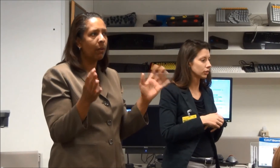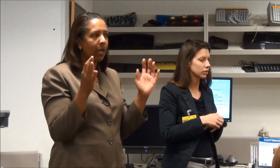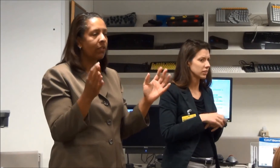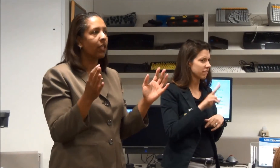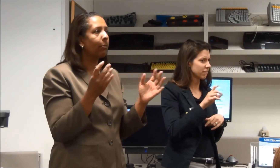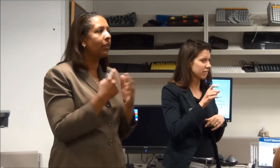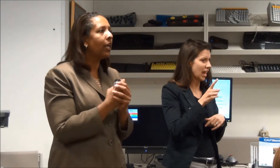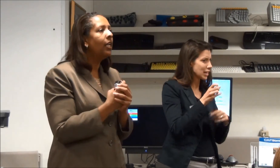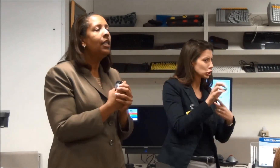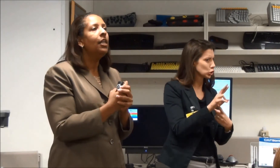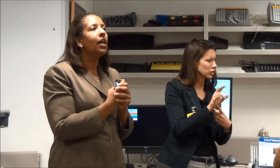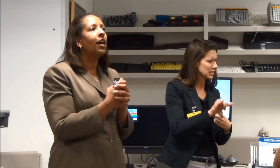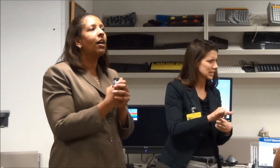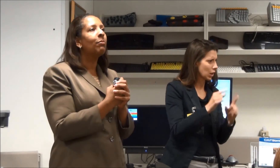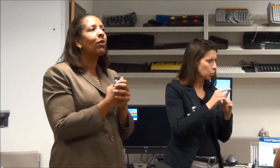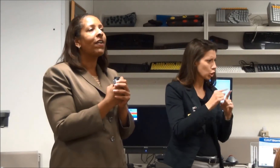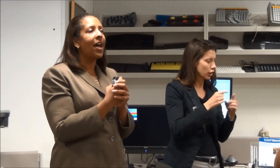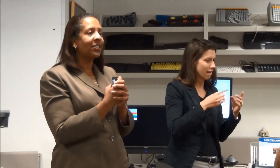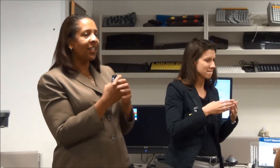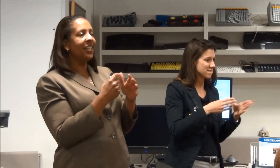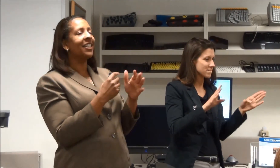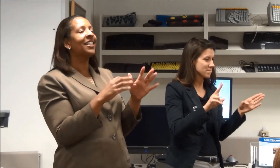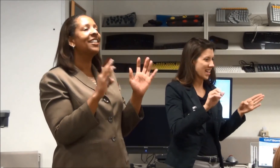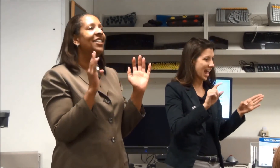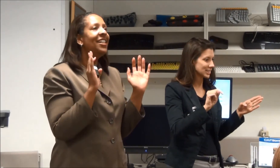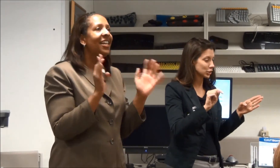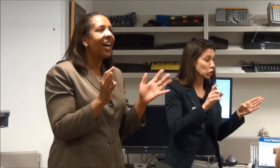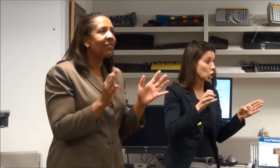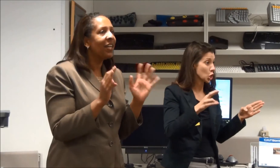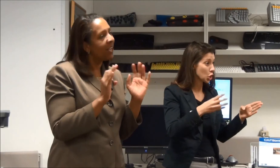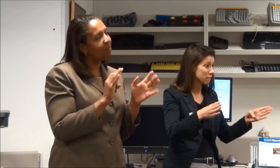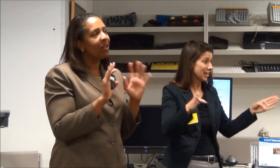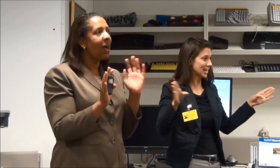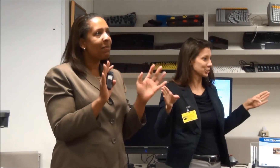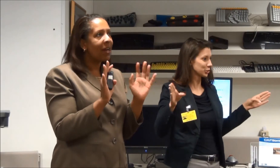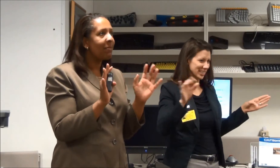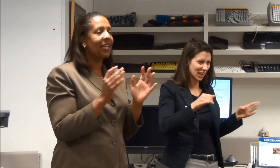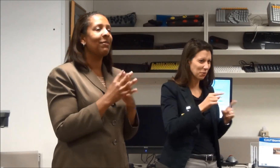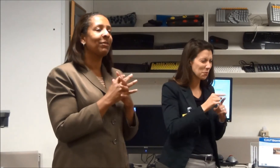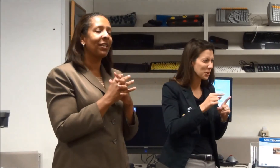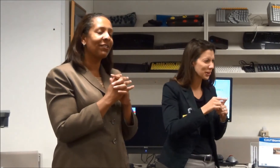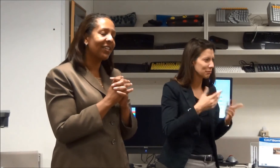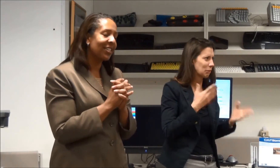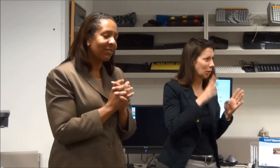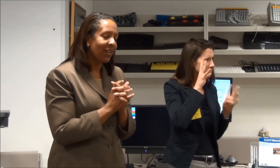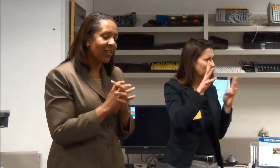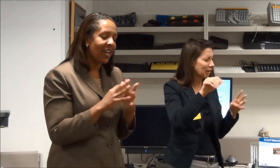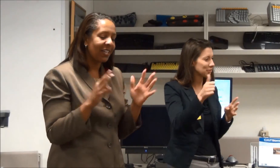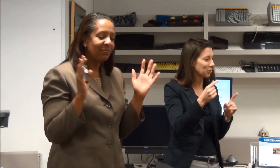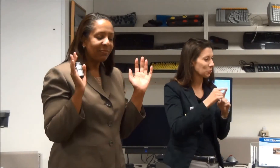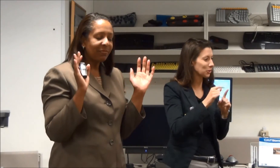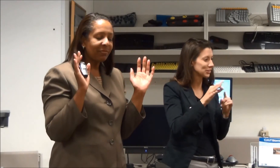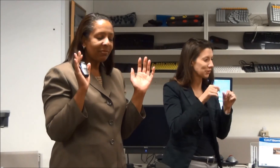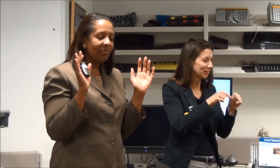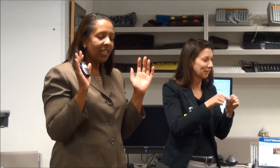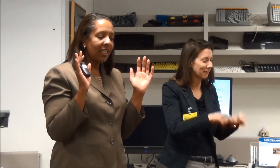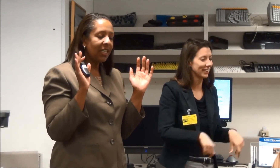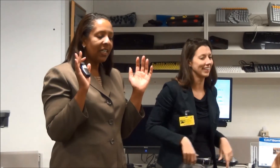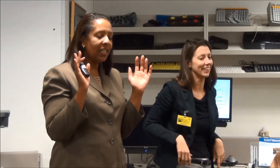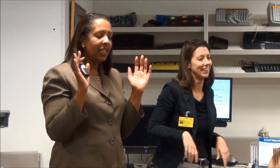I'm going to have to think about that. More vast. I might make up some other words as I go along.